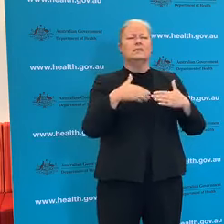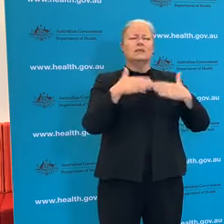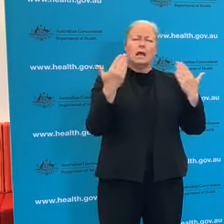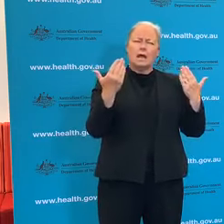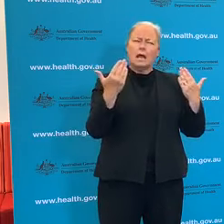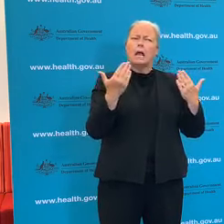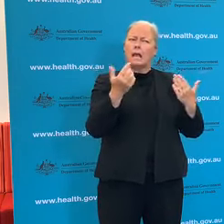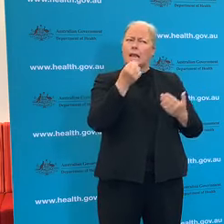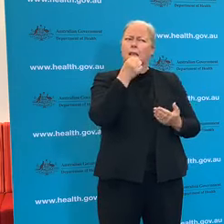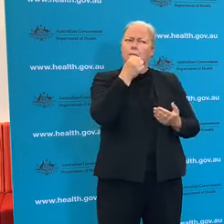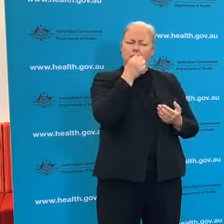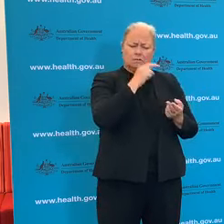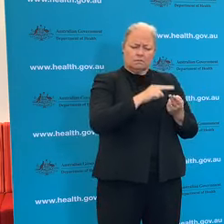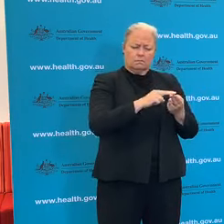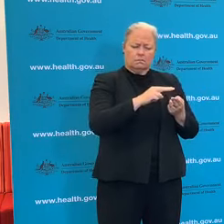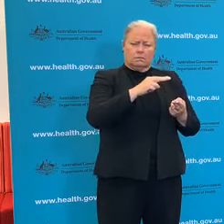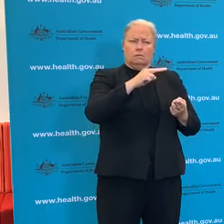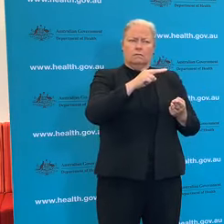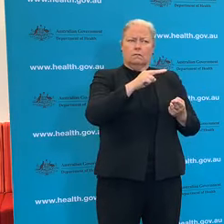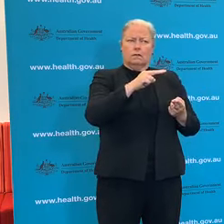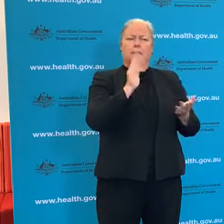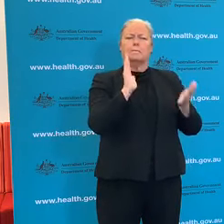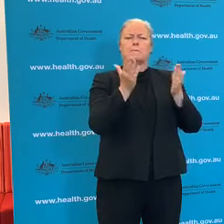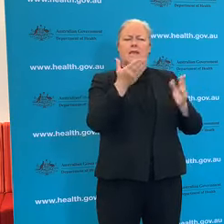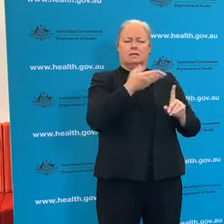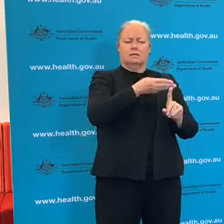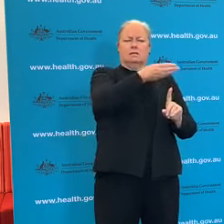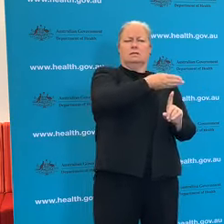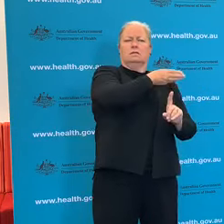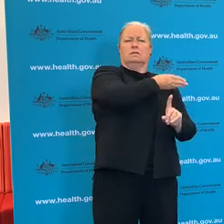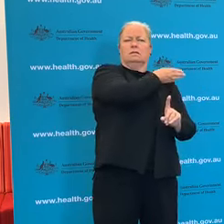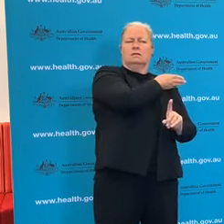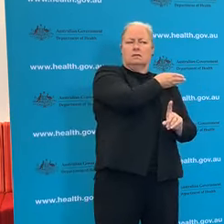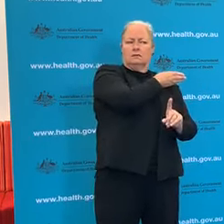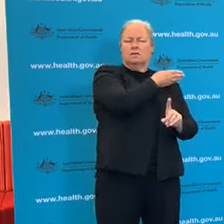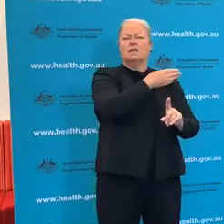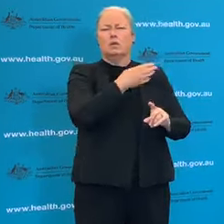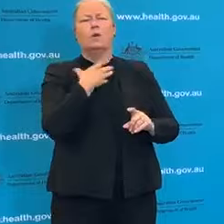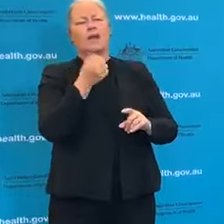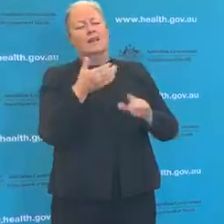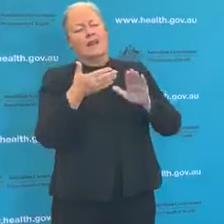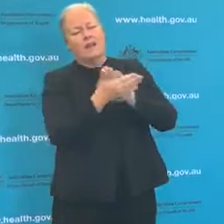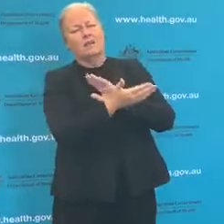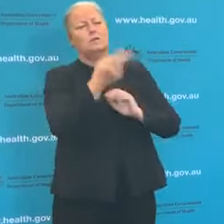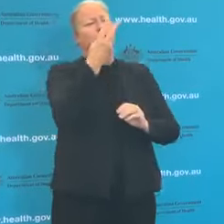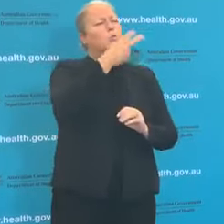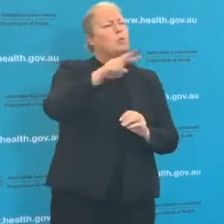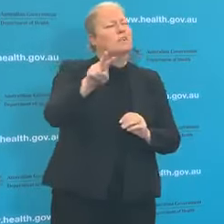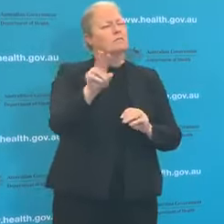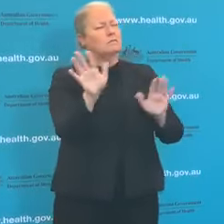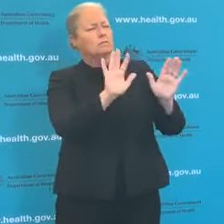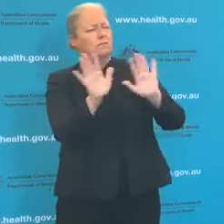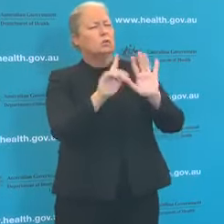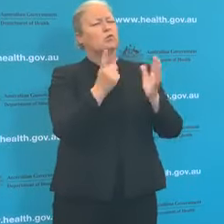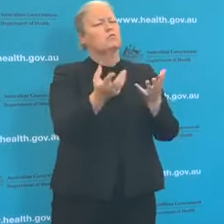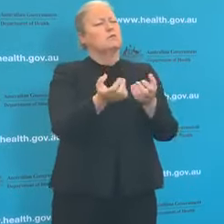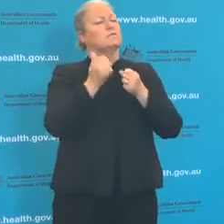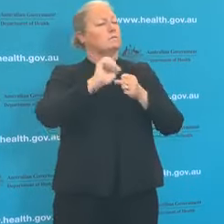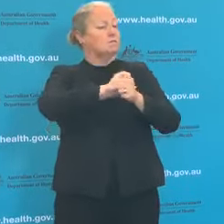earlier in the week, where we've been getting less than 20 cases a day. That is